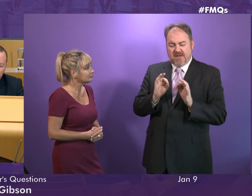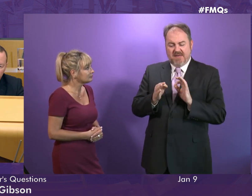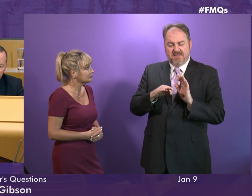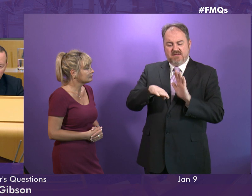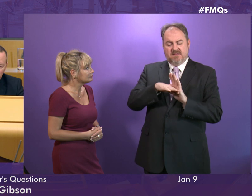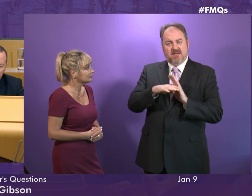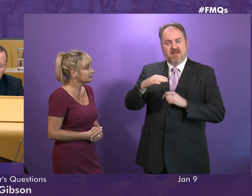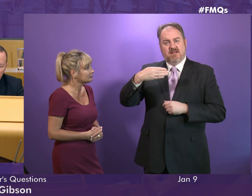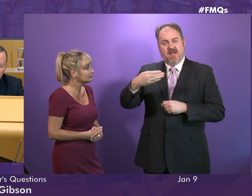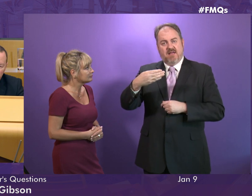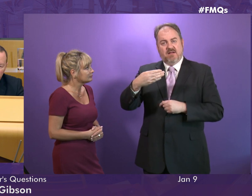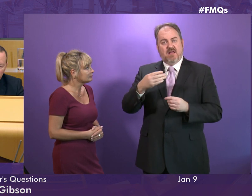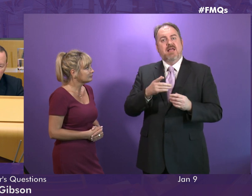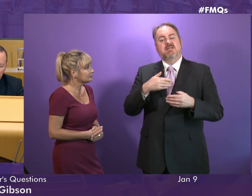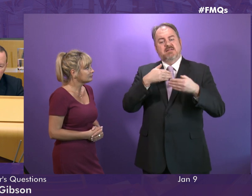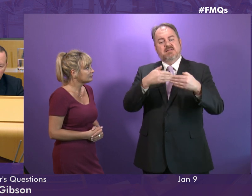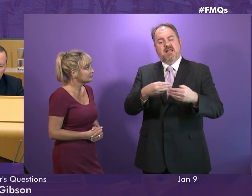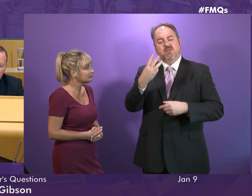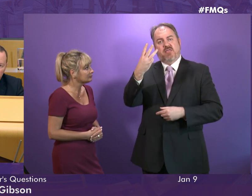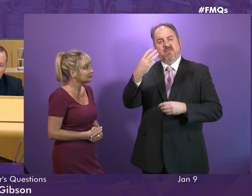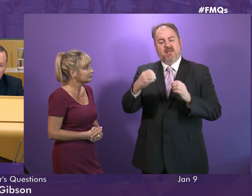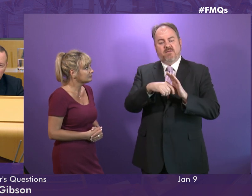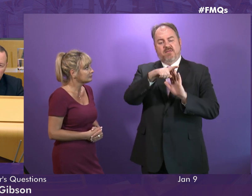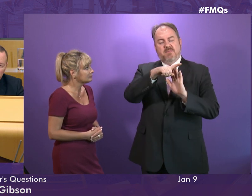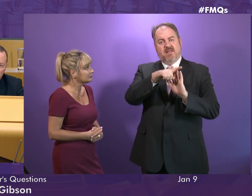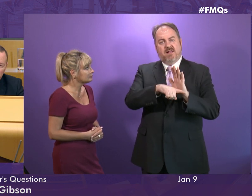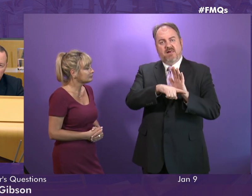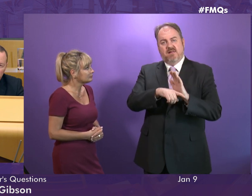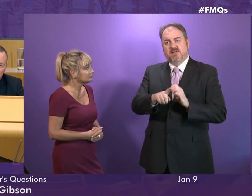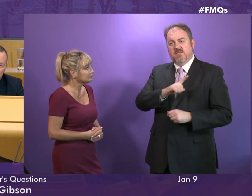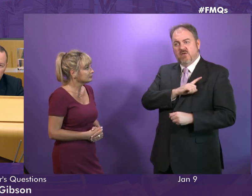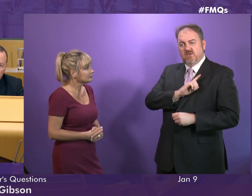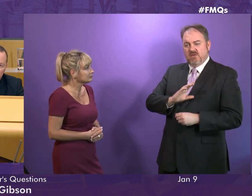stage 3, as is being advocated by the Scottish Retail Consortium, the Union of Shop, Distributive